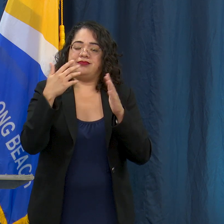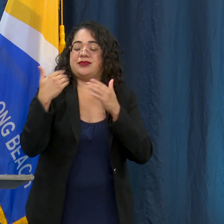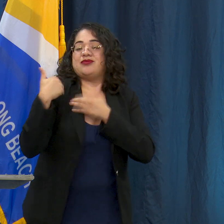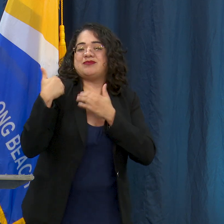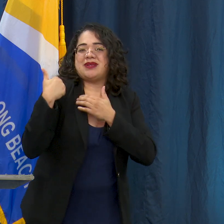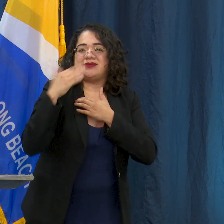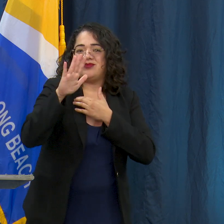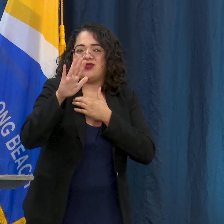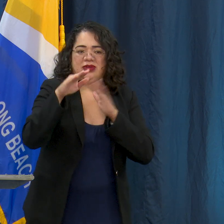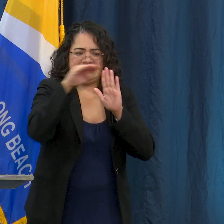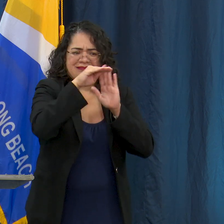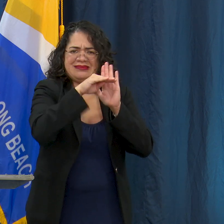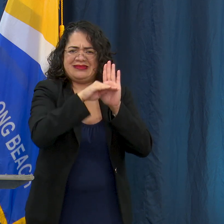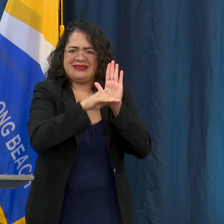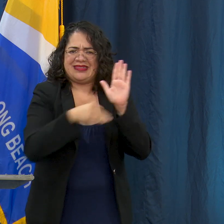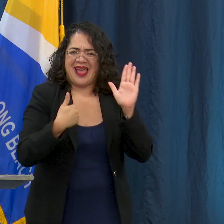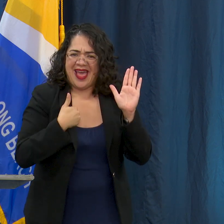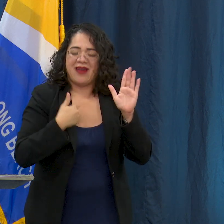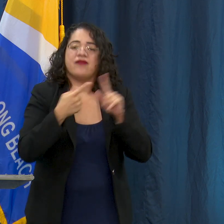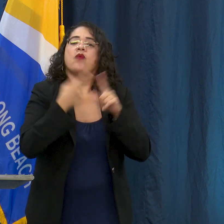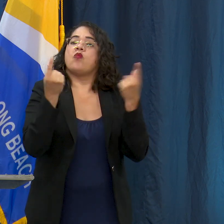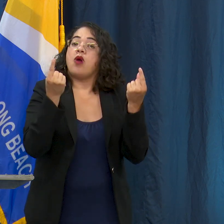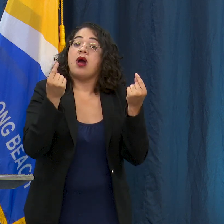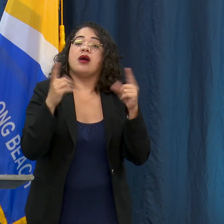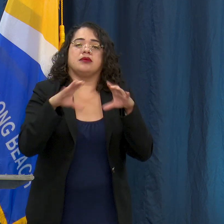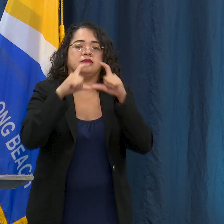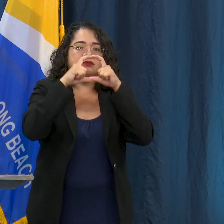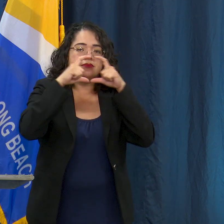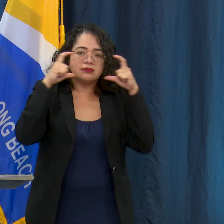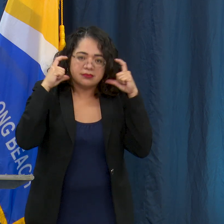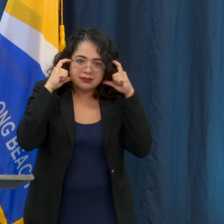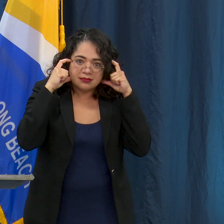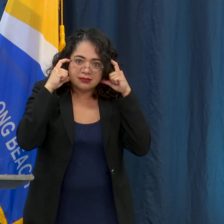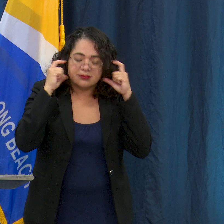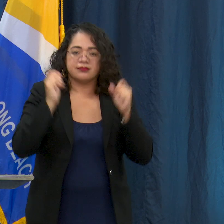employees wear face coverings, maintaining their physical distancing,